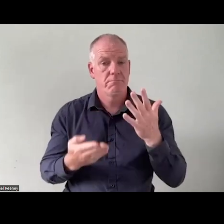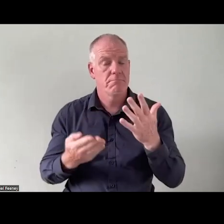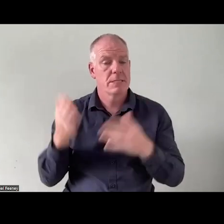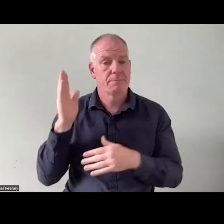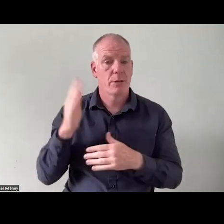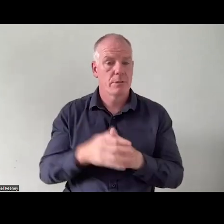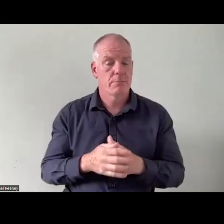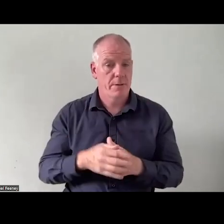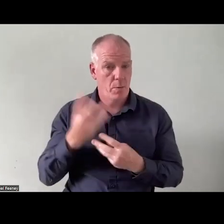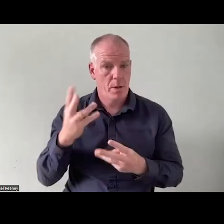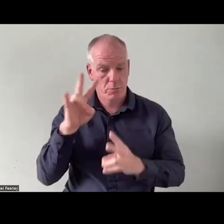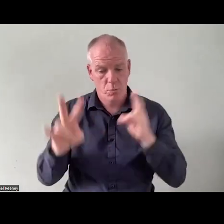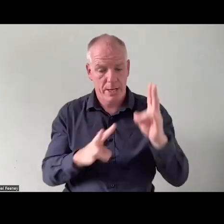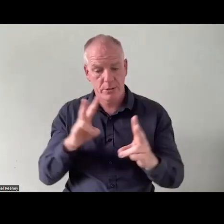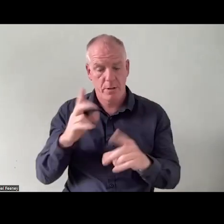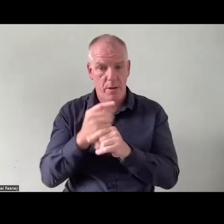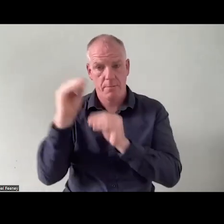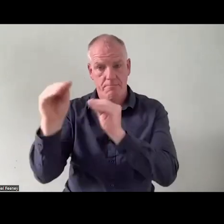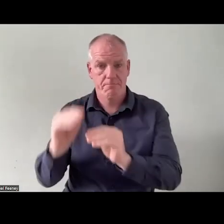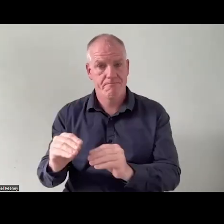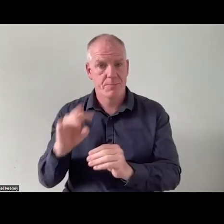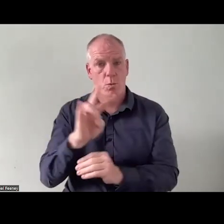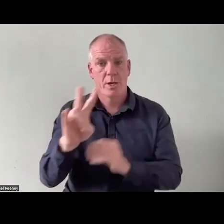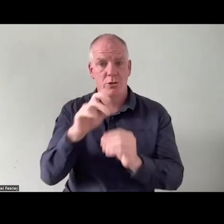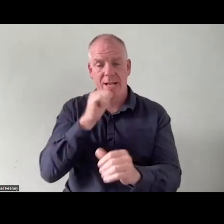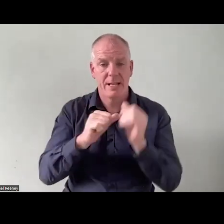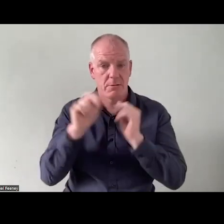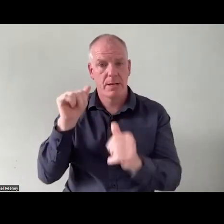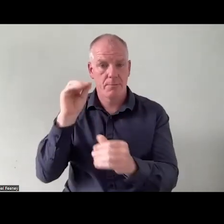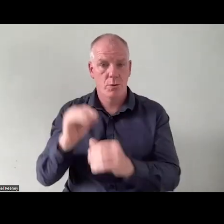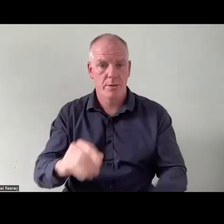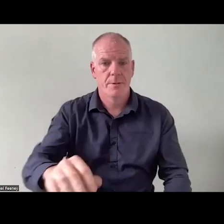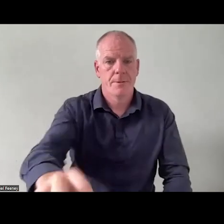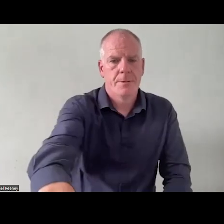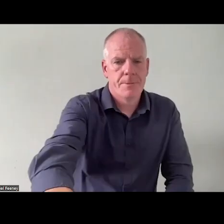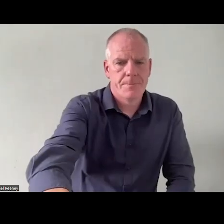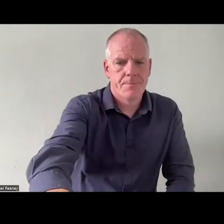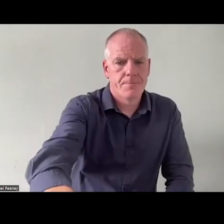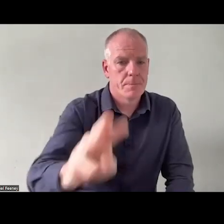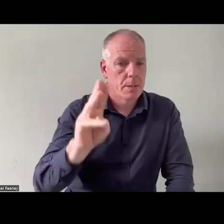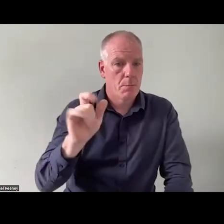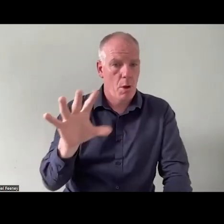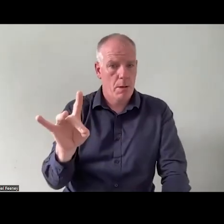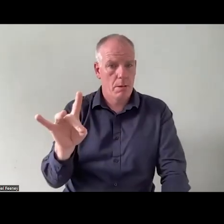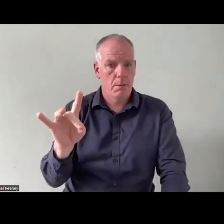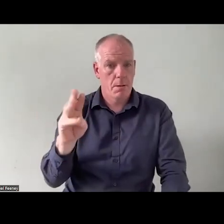So, if you want to put that in the Q&A function, that would be great. Pádraig, did you want to say something?